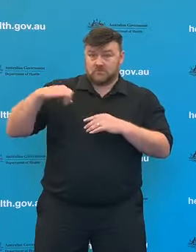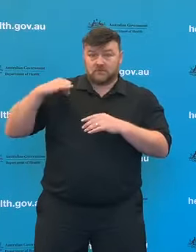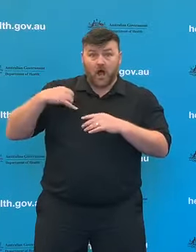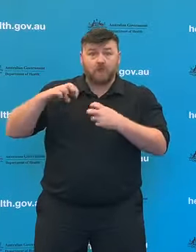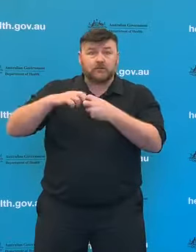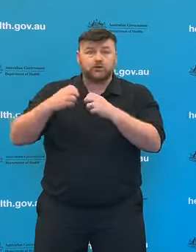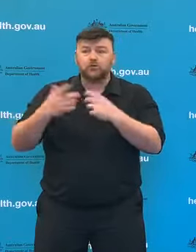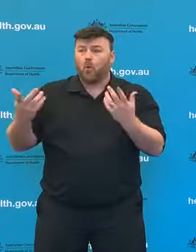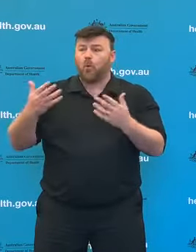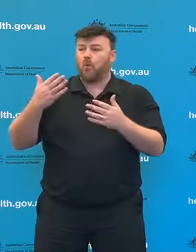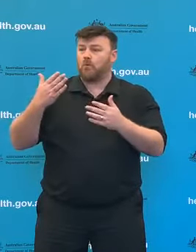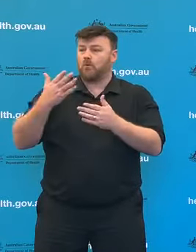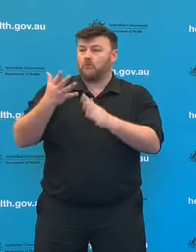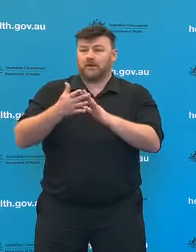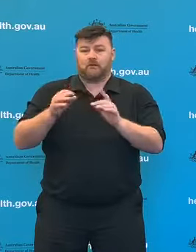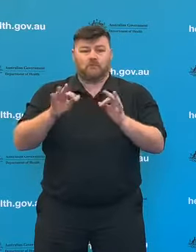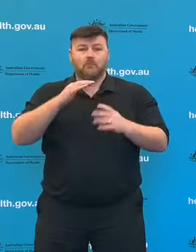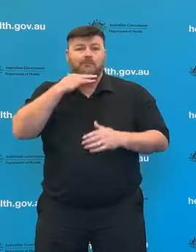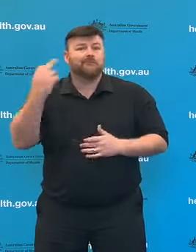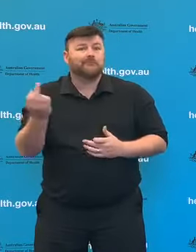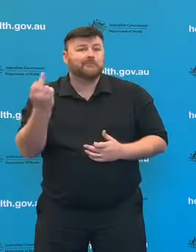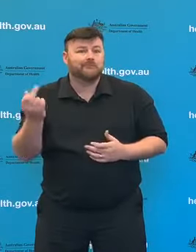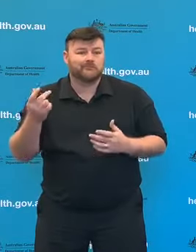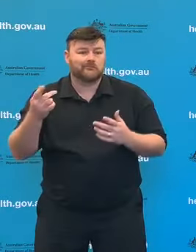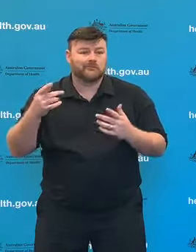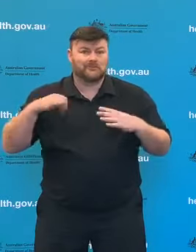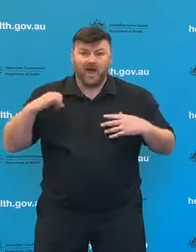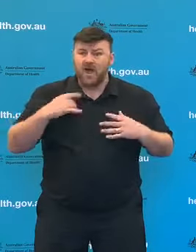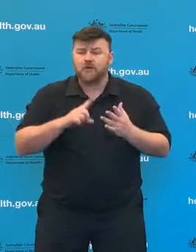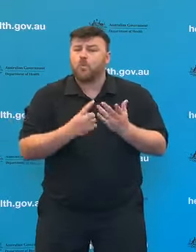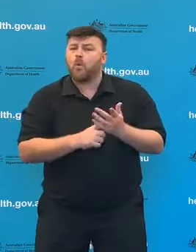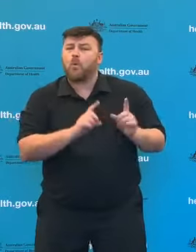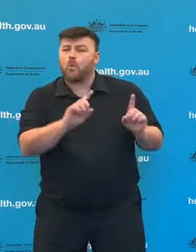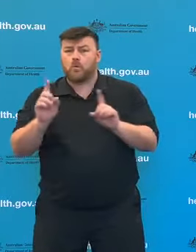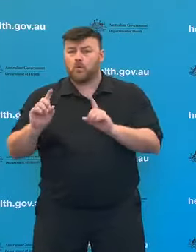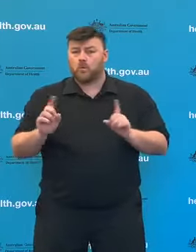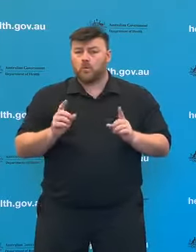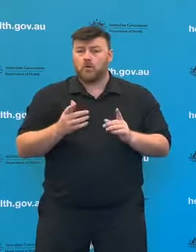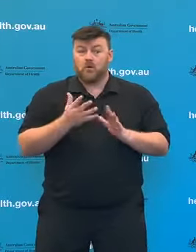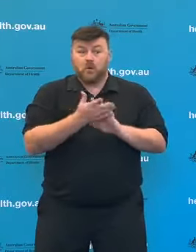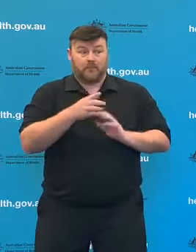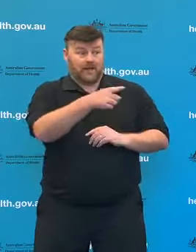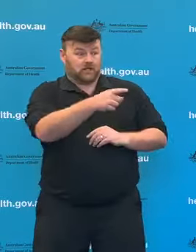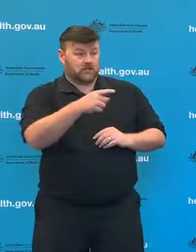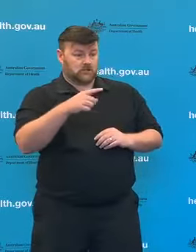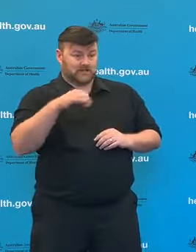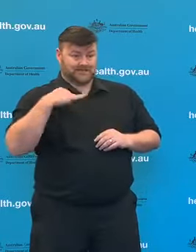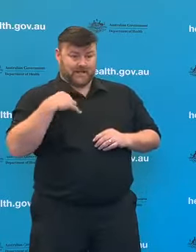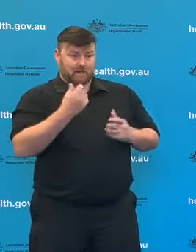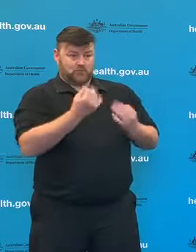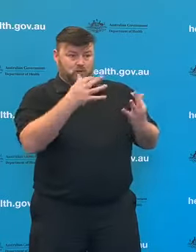Is the concern that there won't be enough specially-trained staff to actually perform those roles?